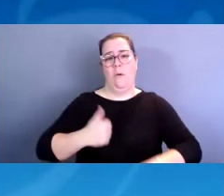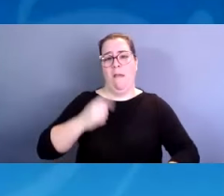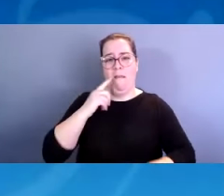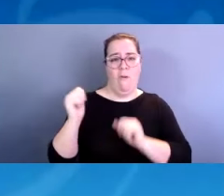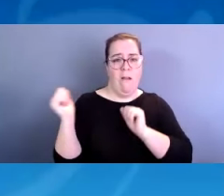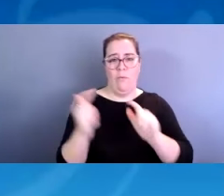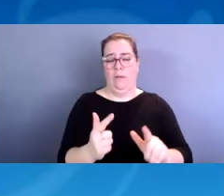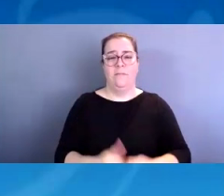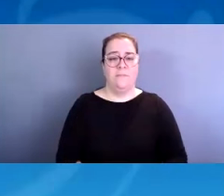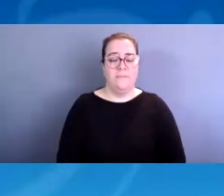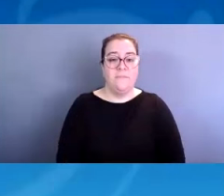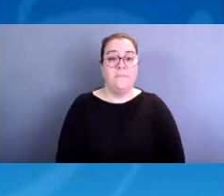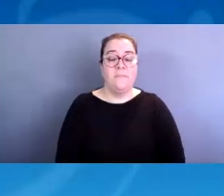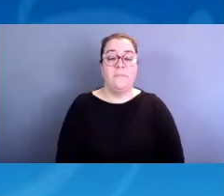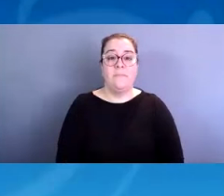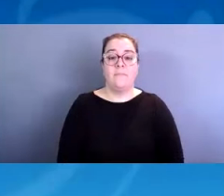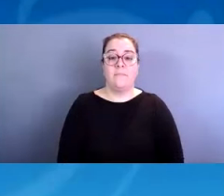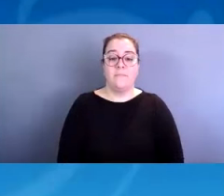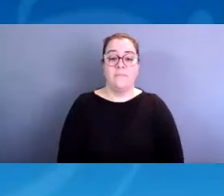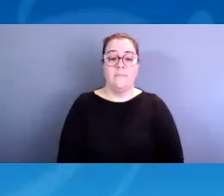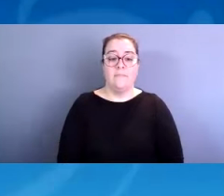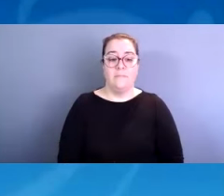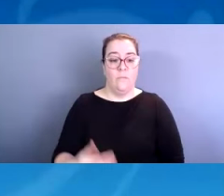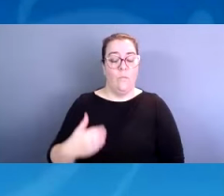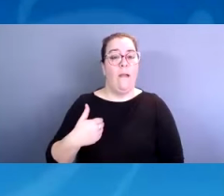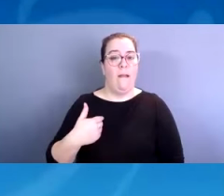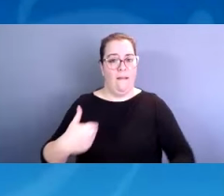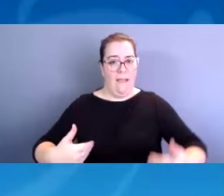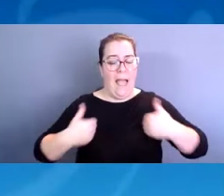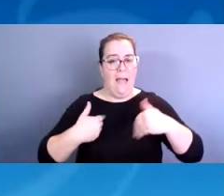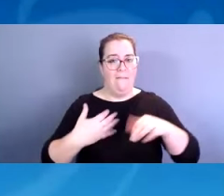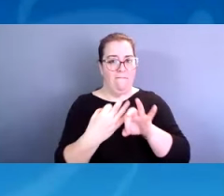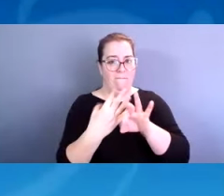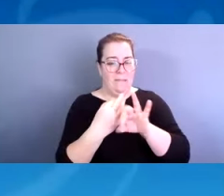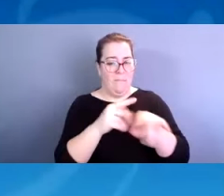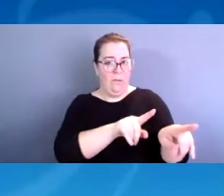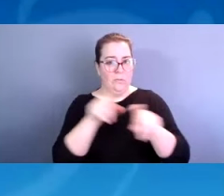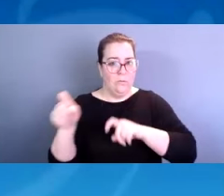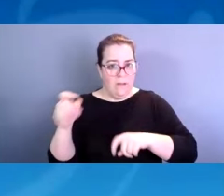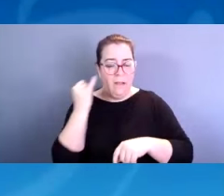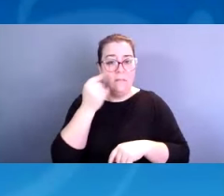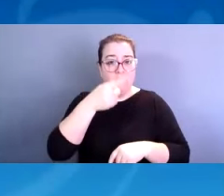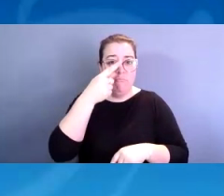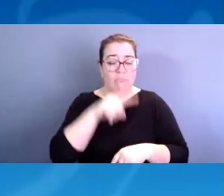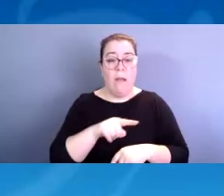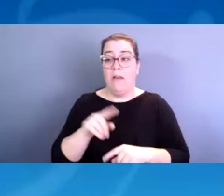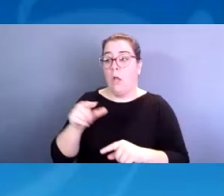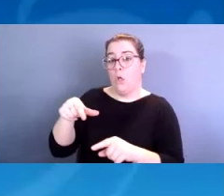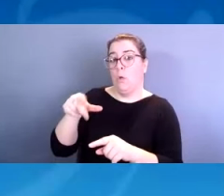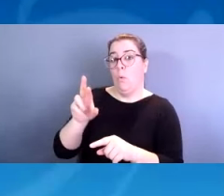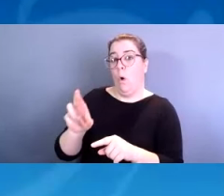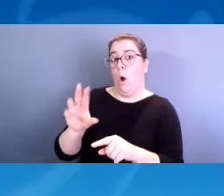and you can access it via the QR code on the screen. Your feedback will and help ensure the foundation delivers content you want.